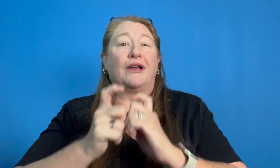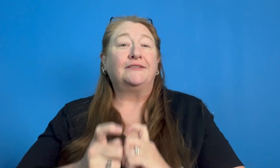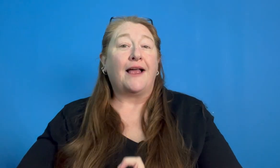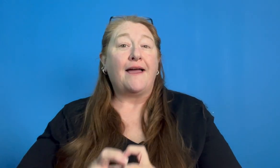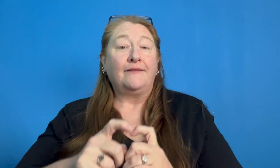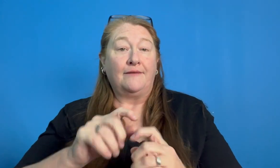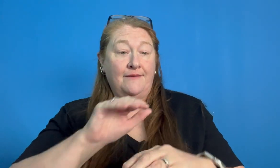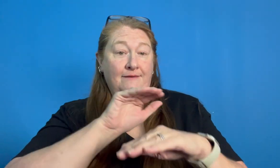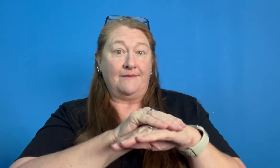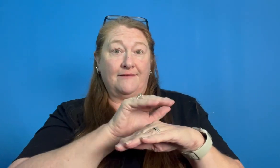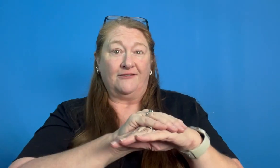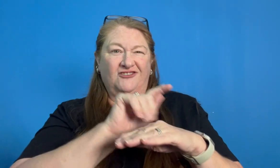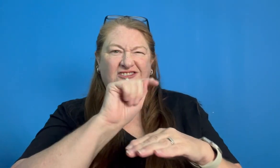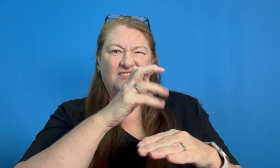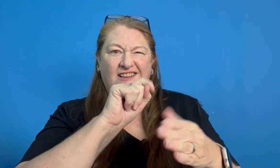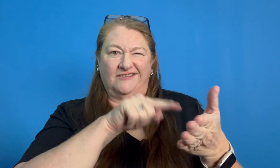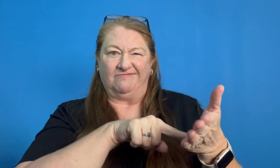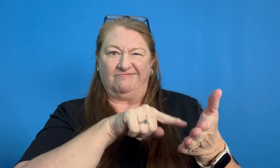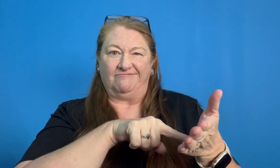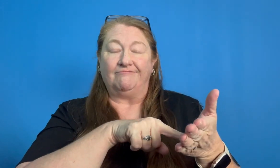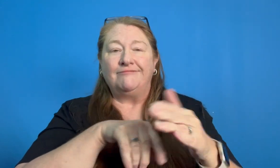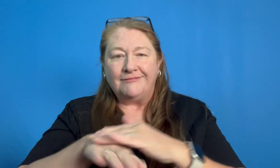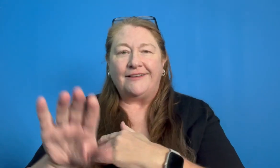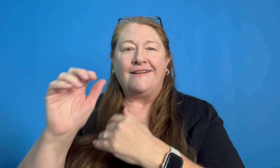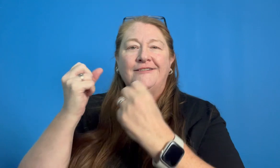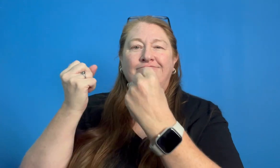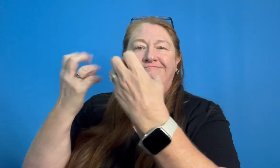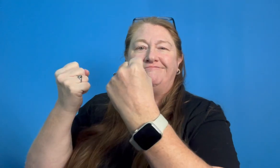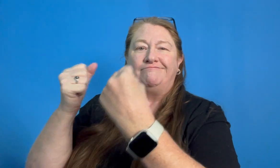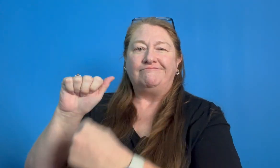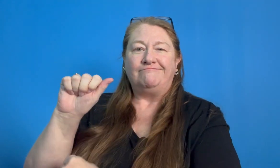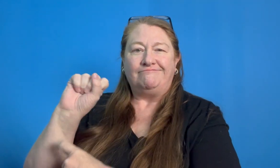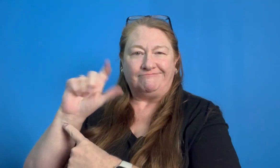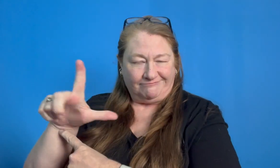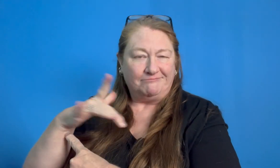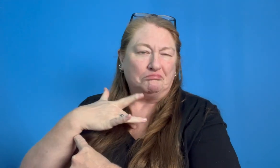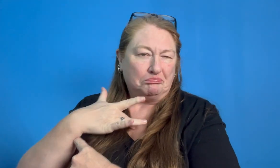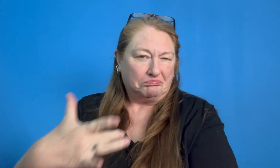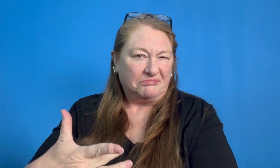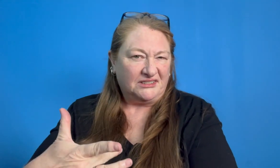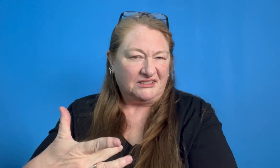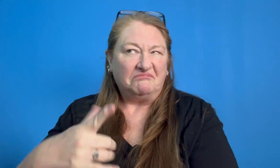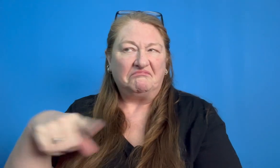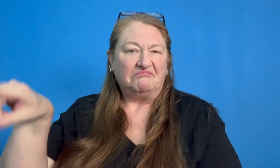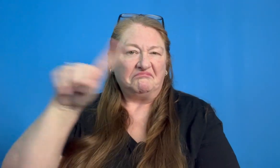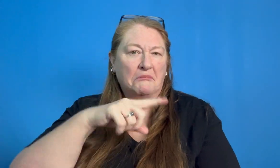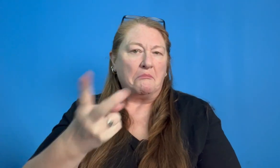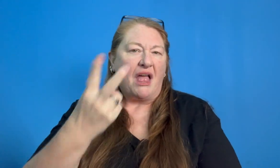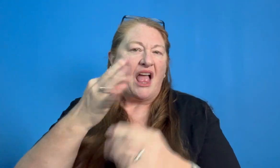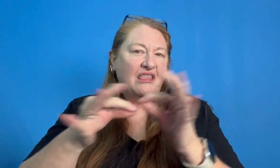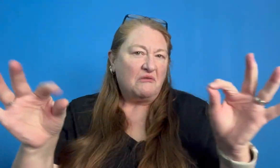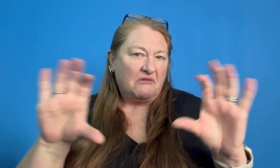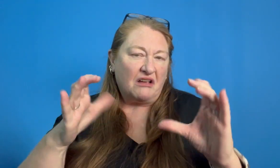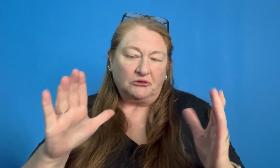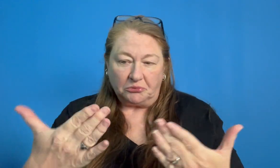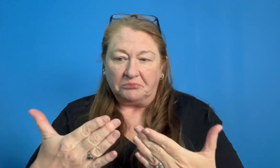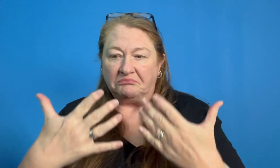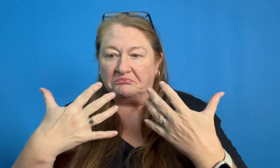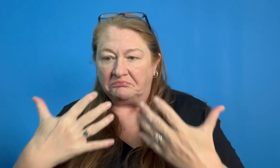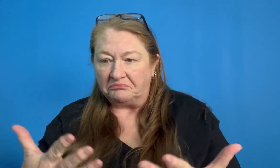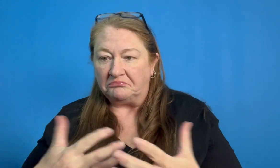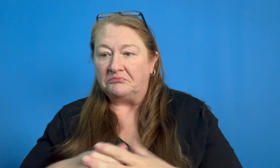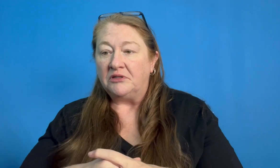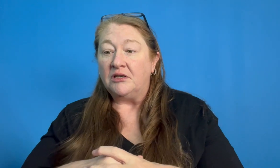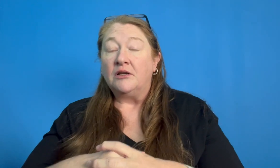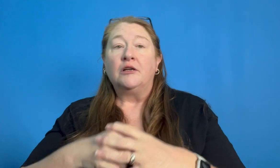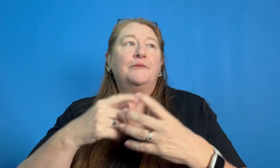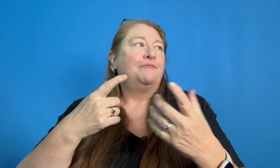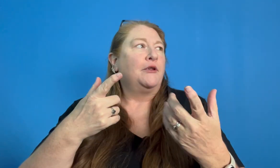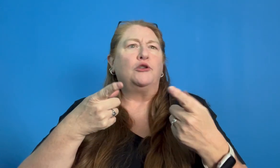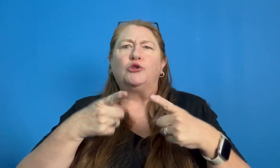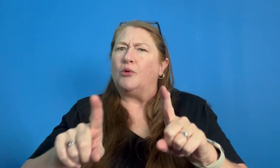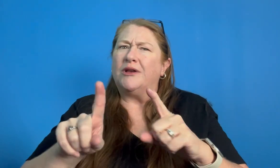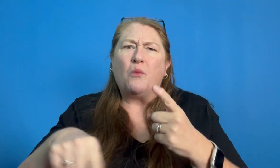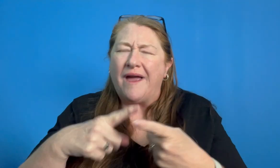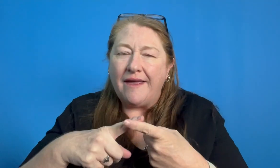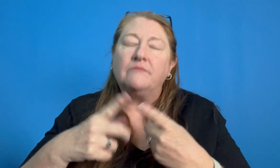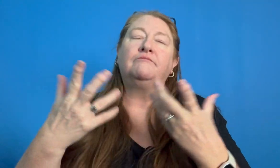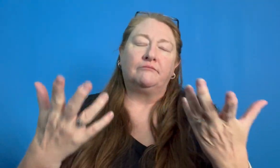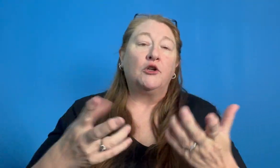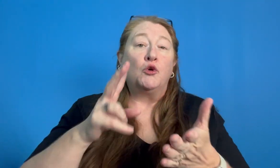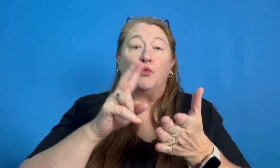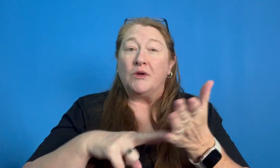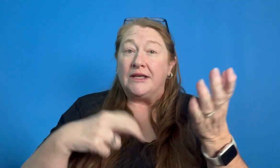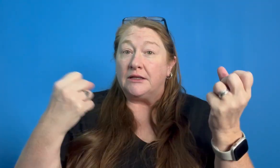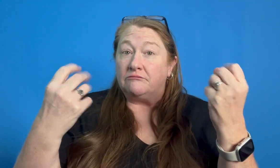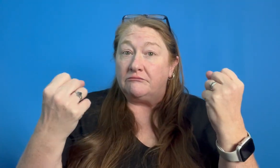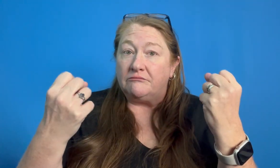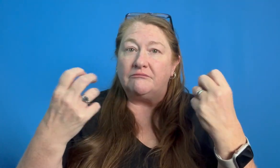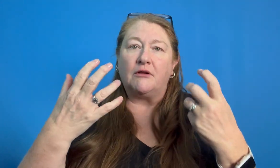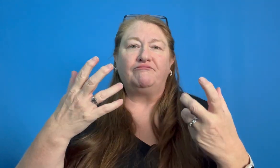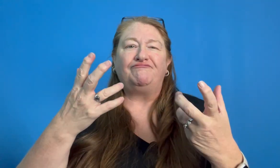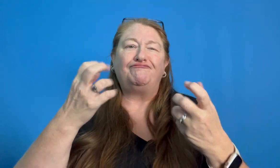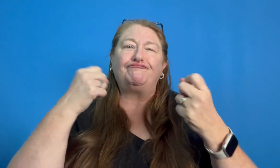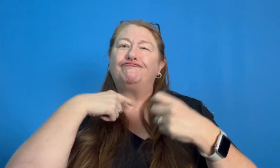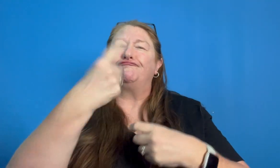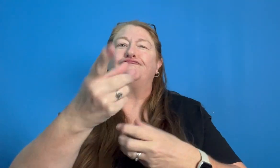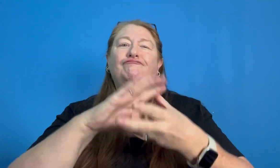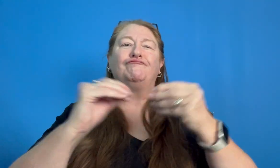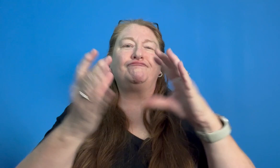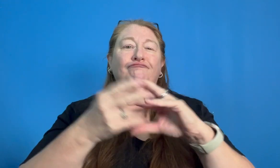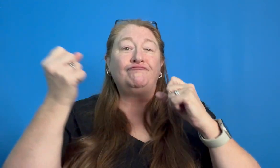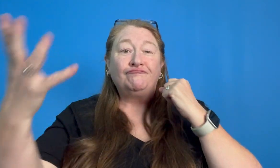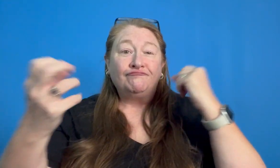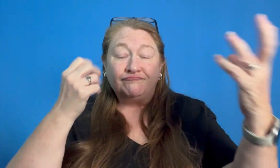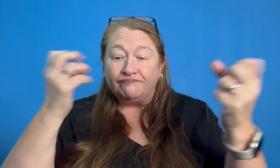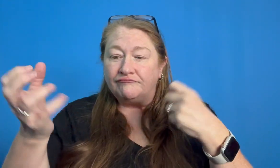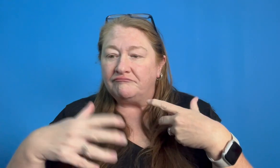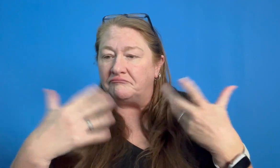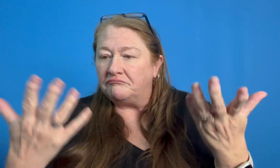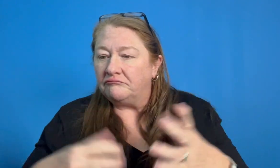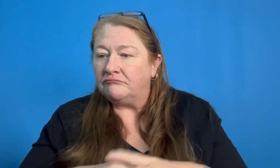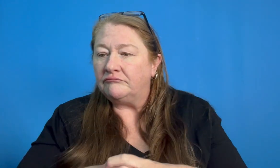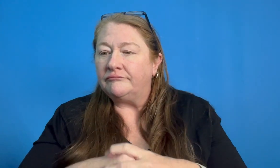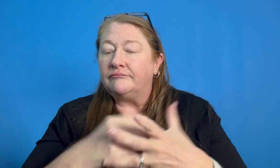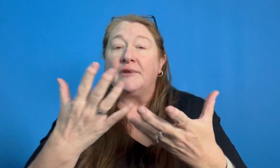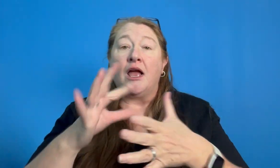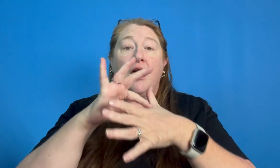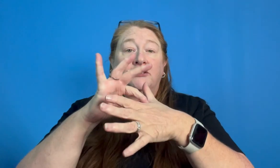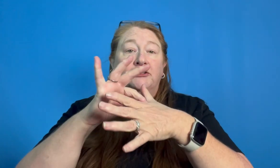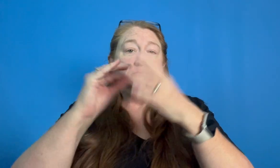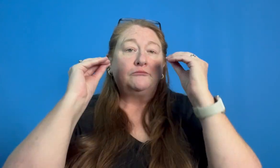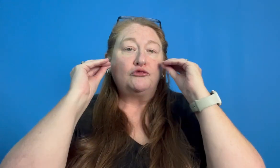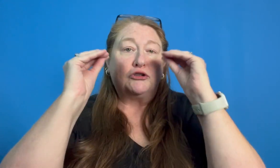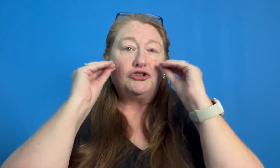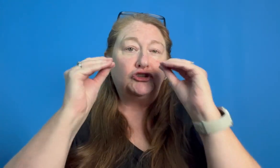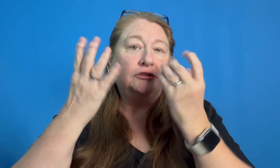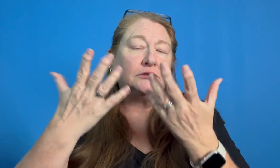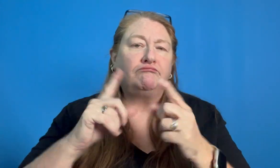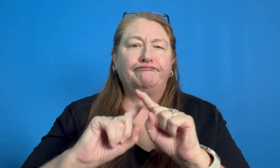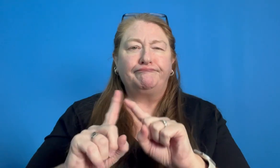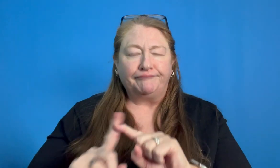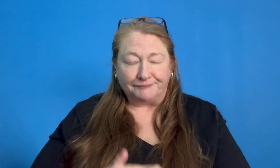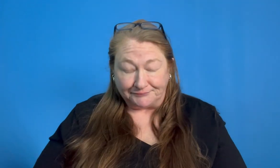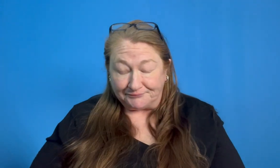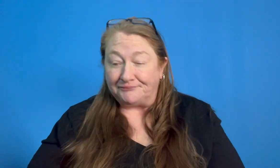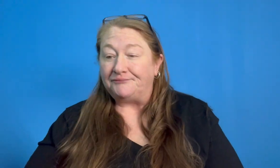English text into ASL during read-aloud activities and content instruction.